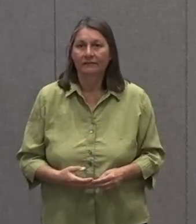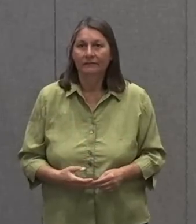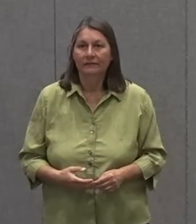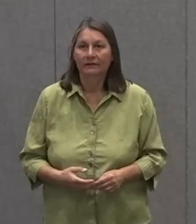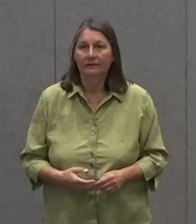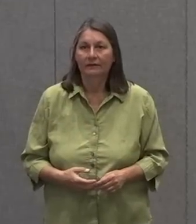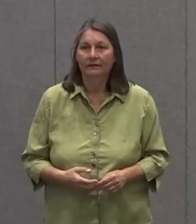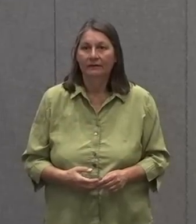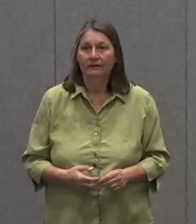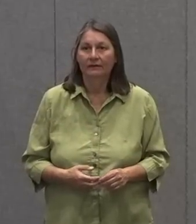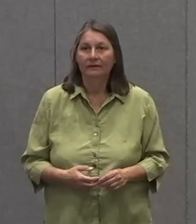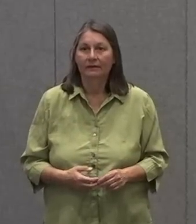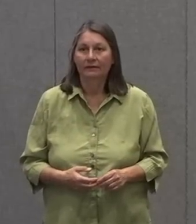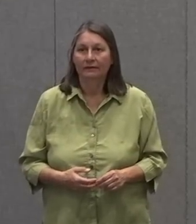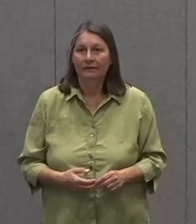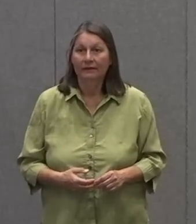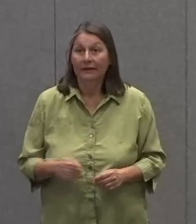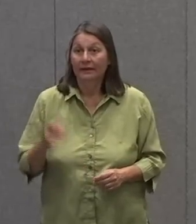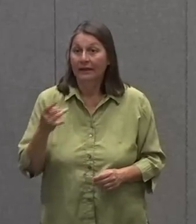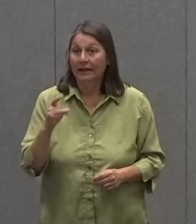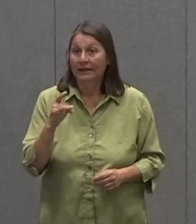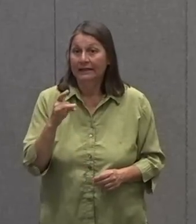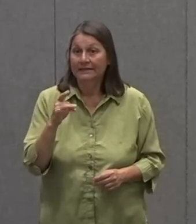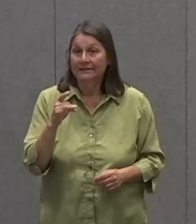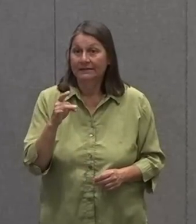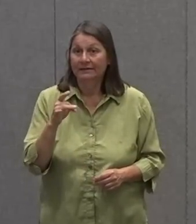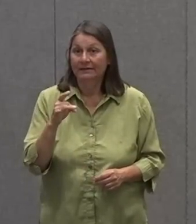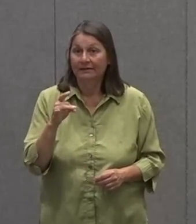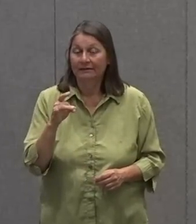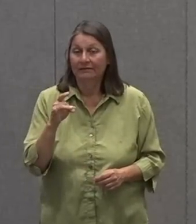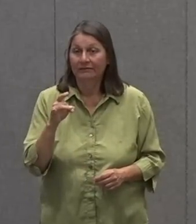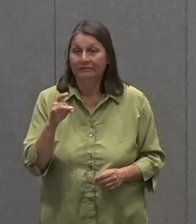What about 18? Ooh, we look like we're starting to get up to those bigger numbers here.